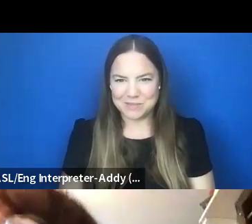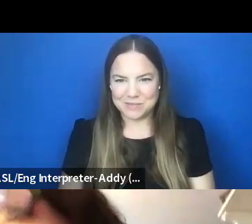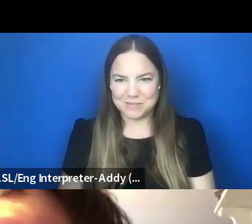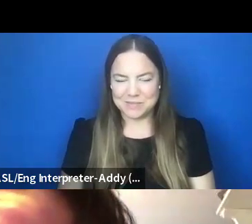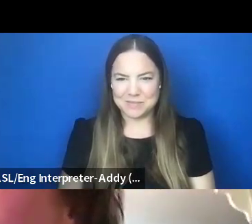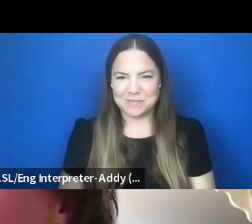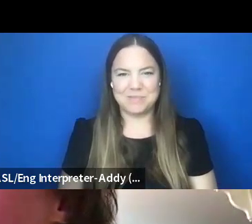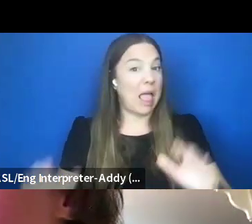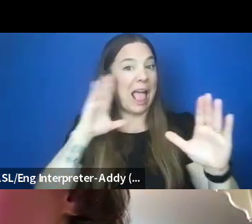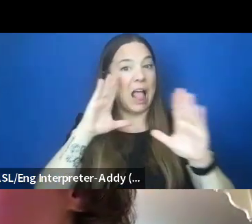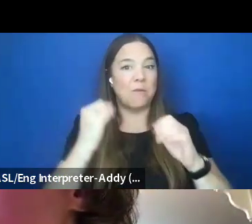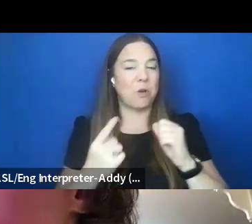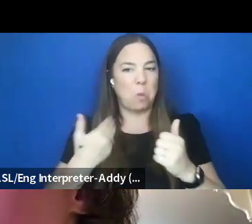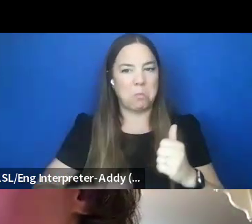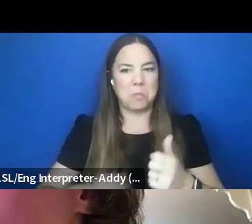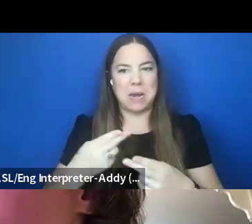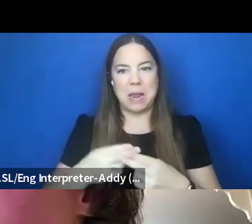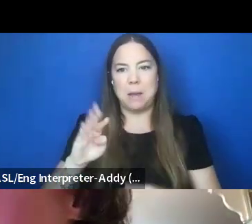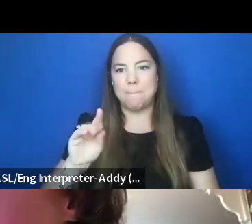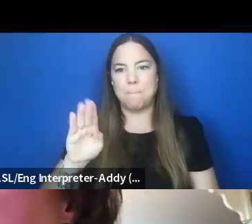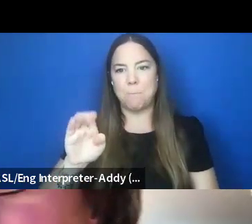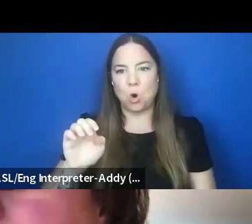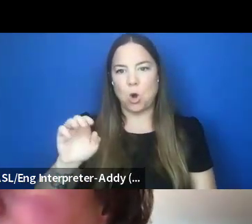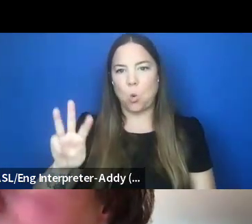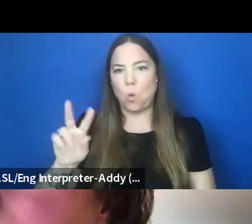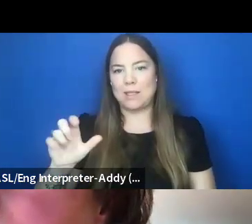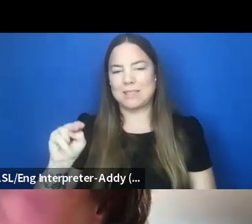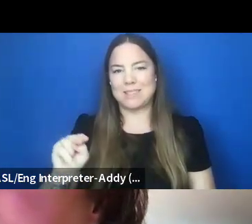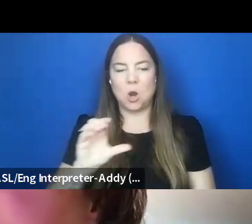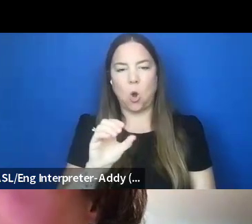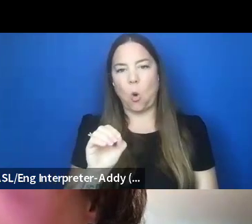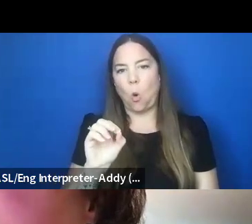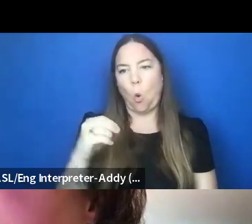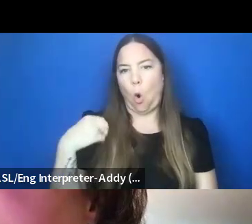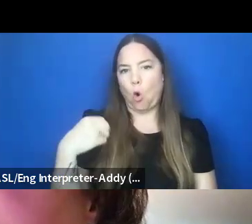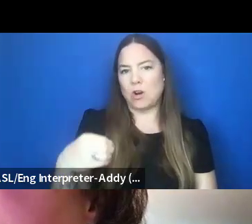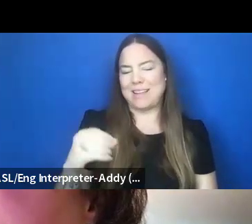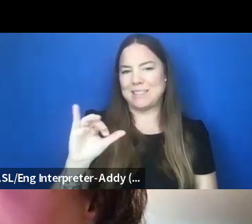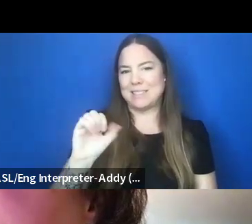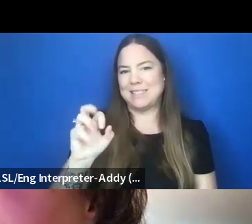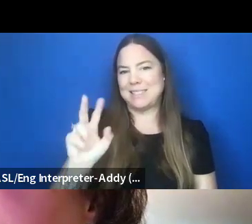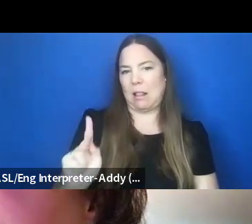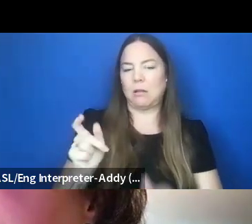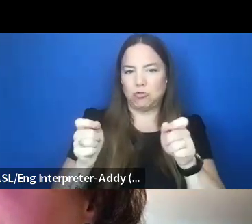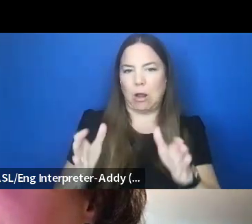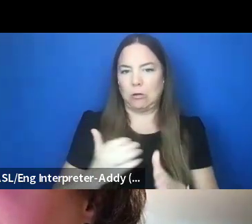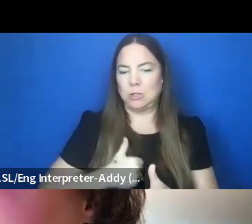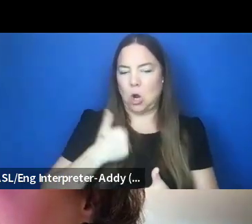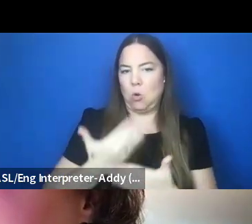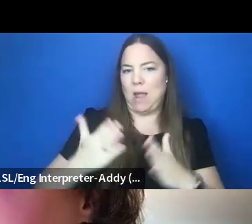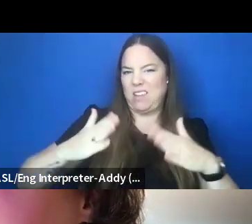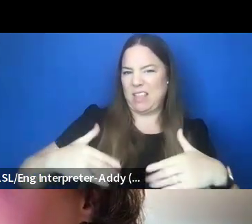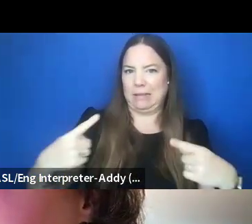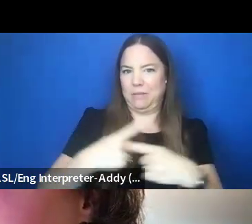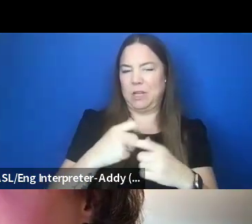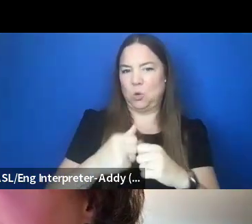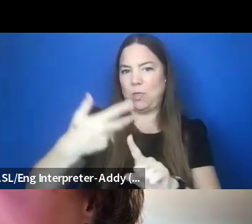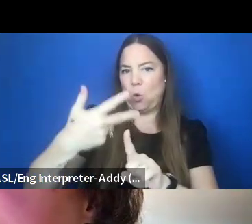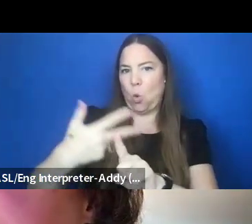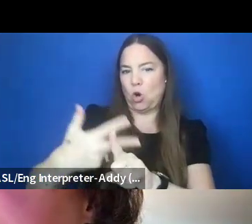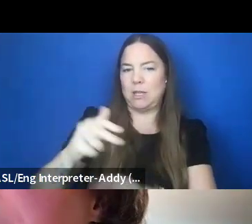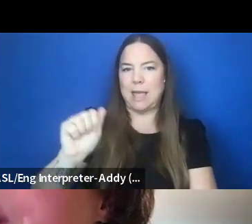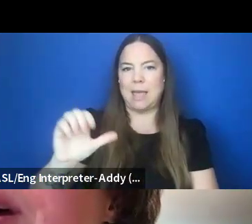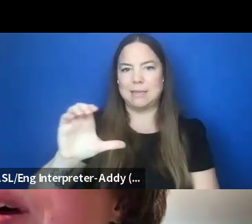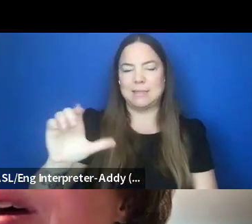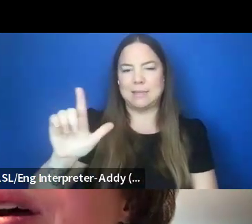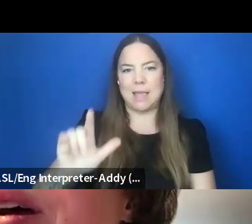Brooke Wilson: Hi, everyone, Brooke Wilson, Oregon silk director. I'm sorry I was late. It was conflicting with the Quarterly Acl oilp call, and